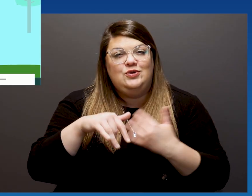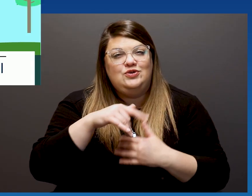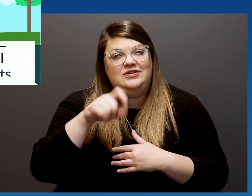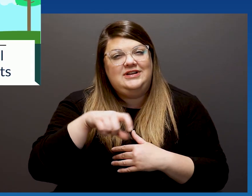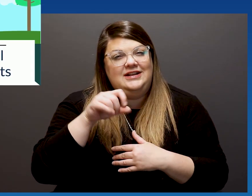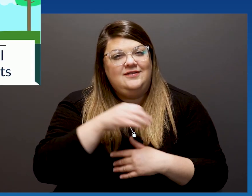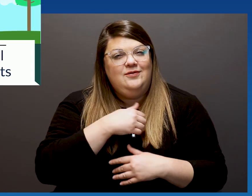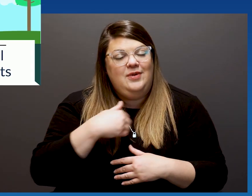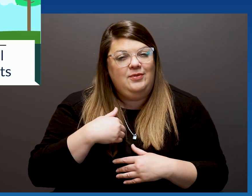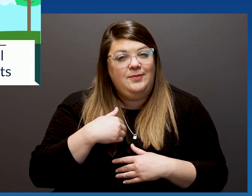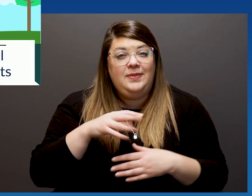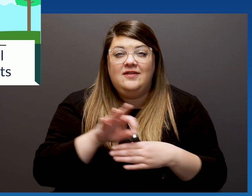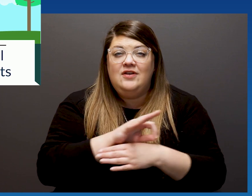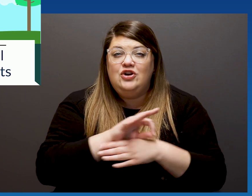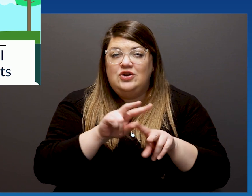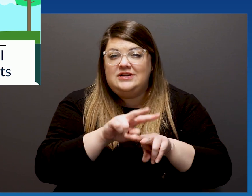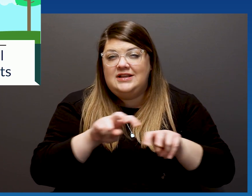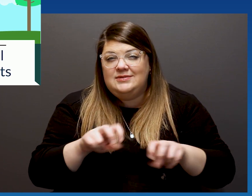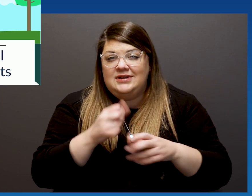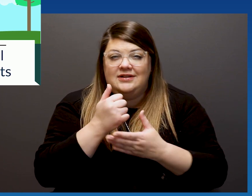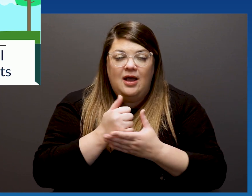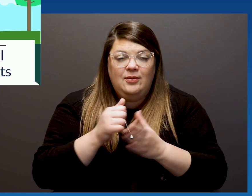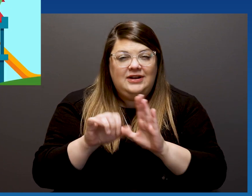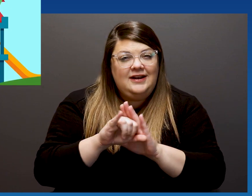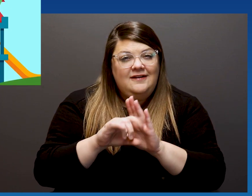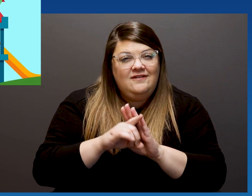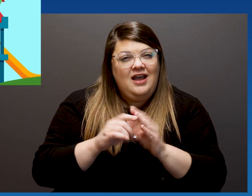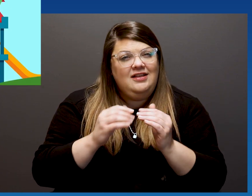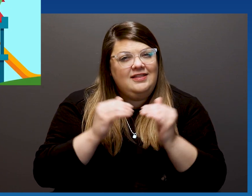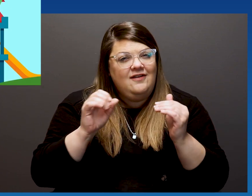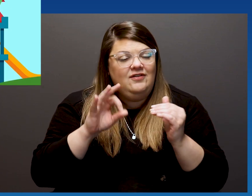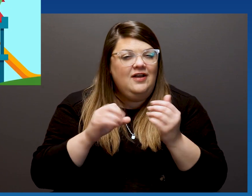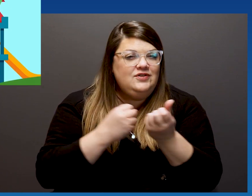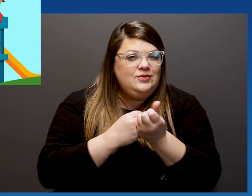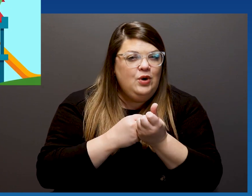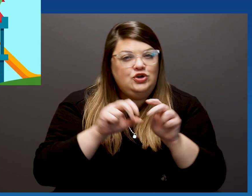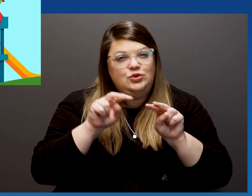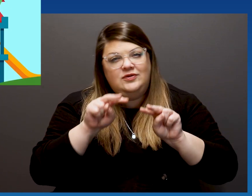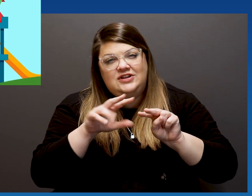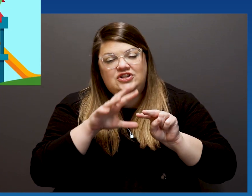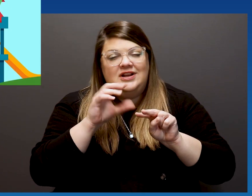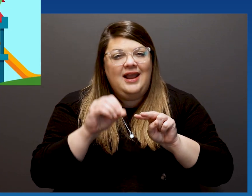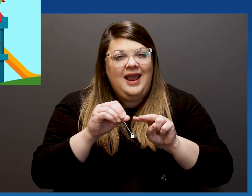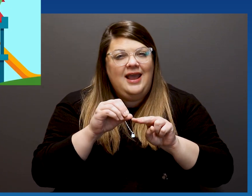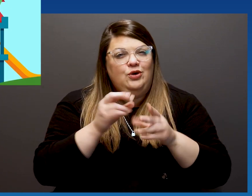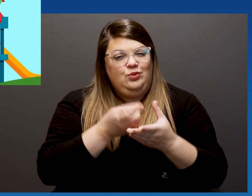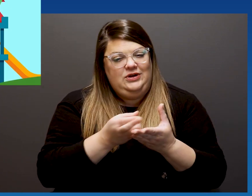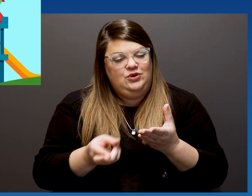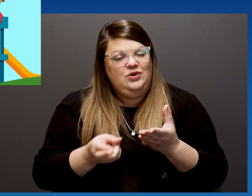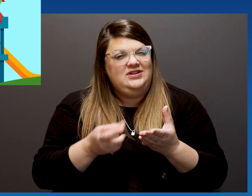Functional assessments help identify the level of support, supervision and resources a member needs.